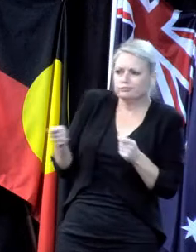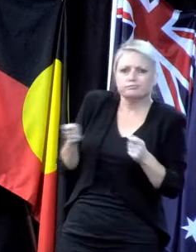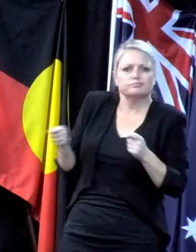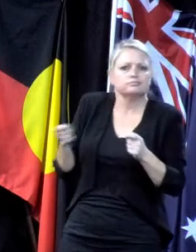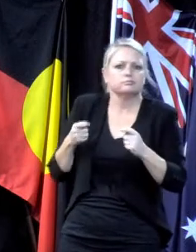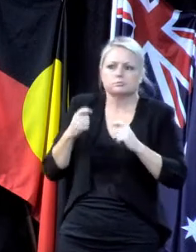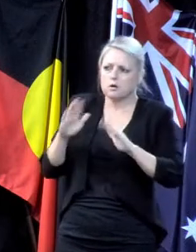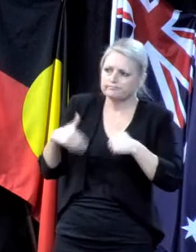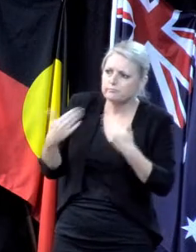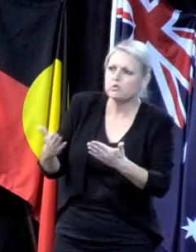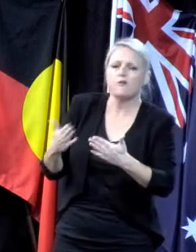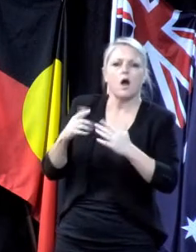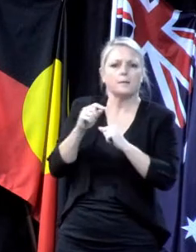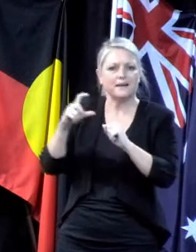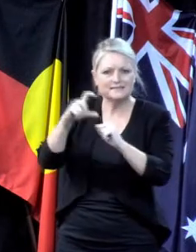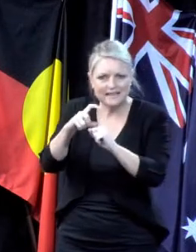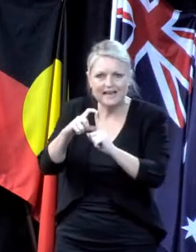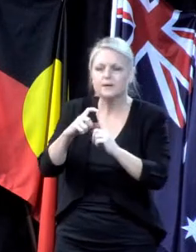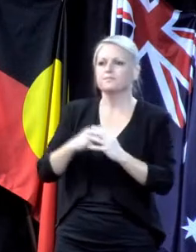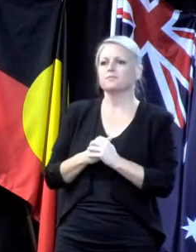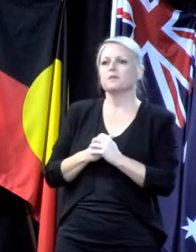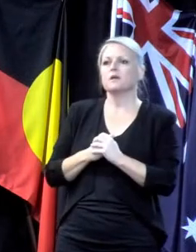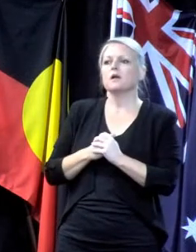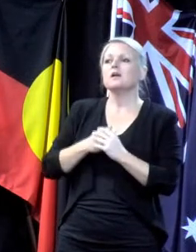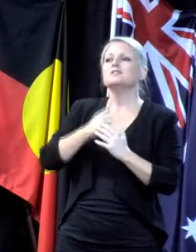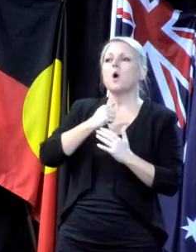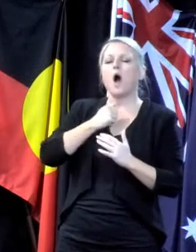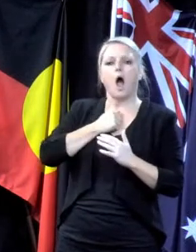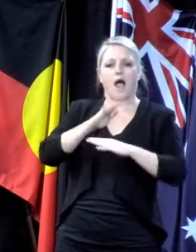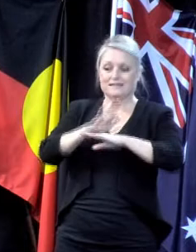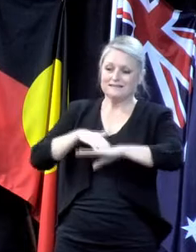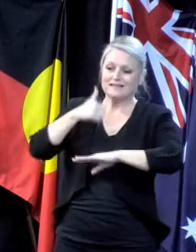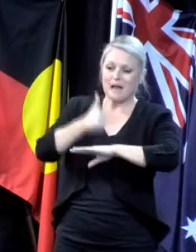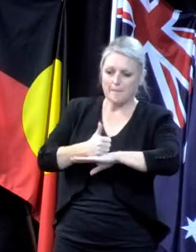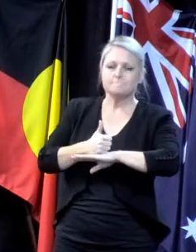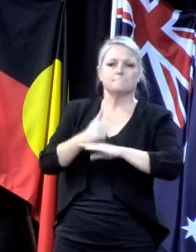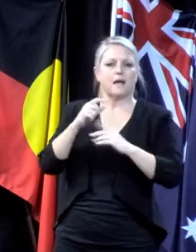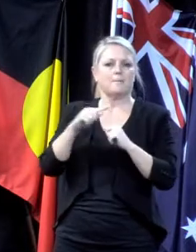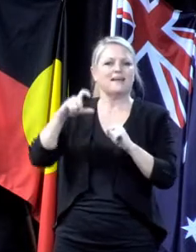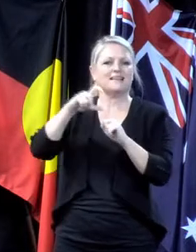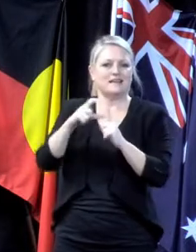I lead the delivery of an inclusive education cafe that happens three times a term here in Townsville.